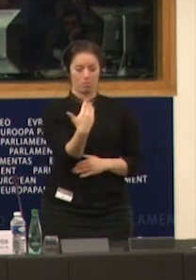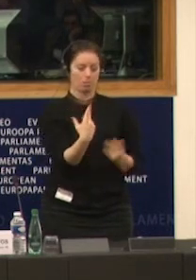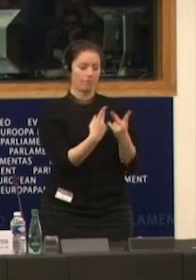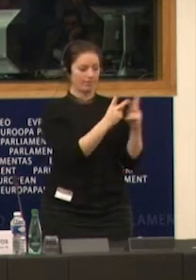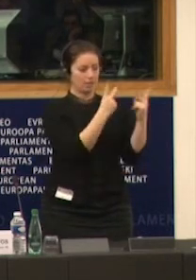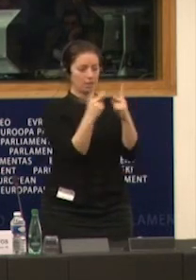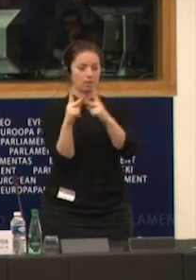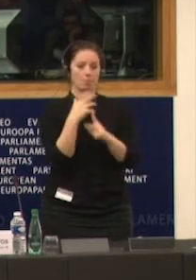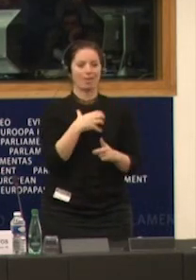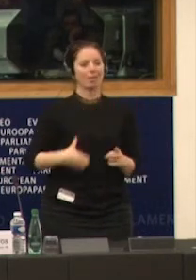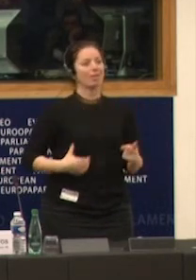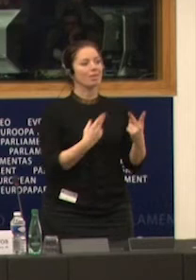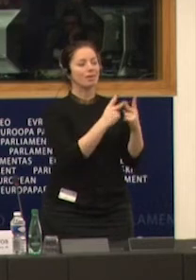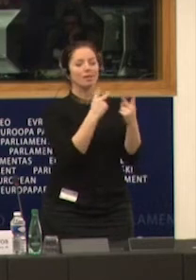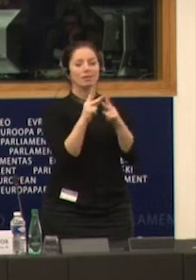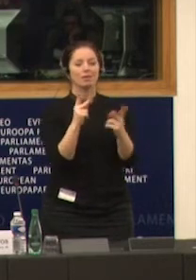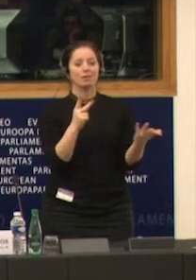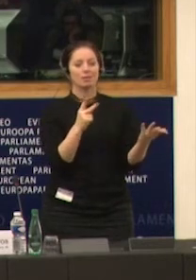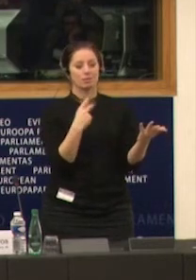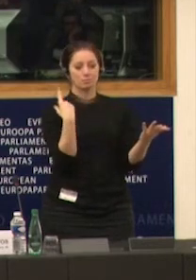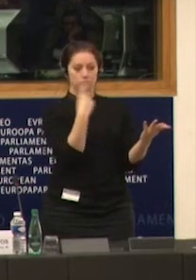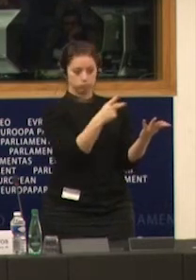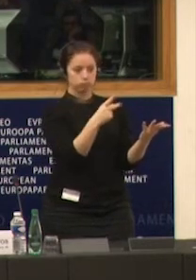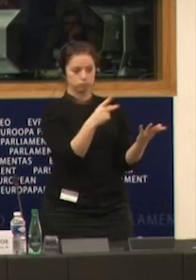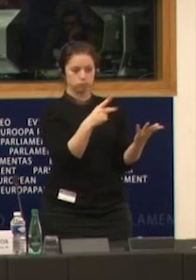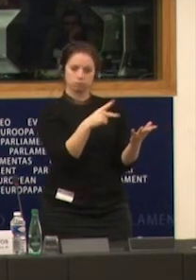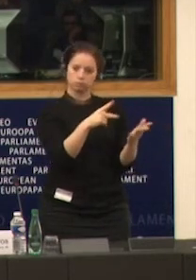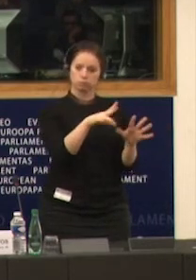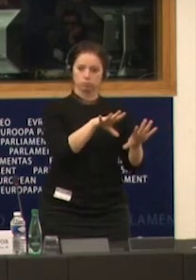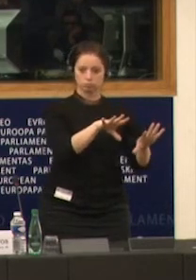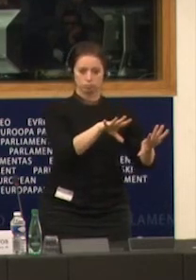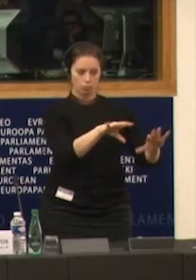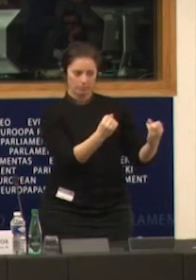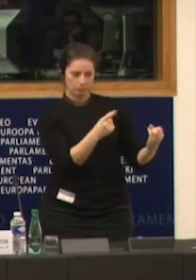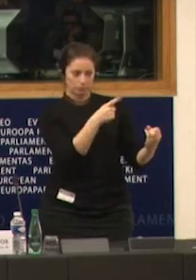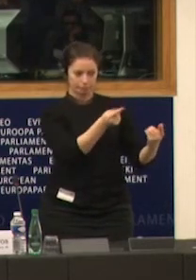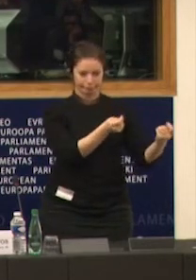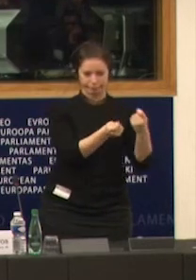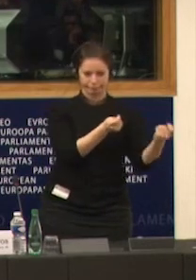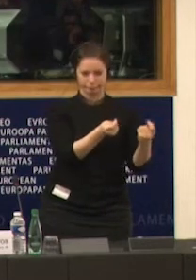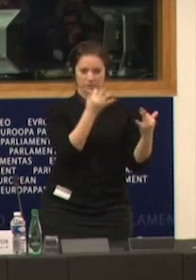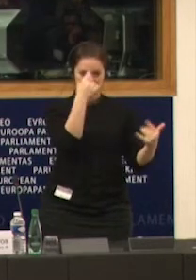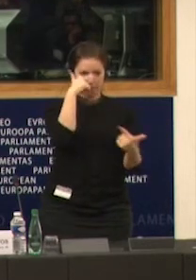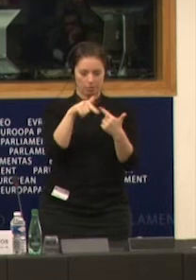to employment benefits, training of young people with disabilities.